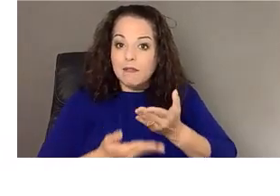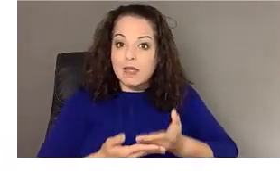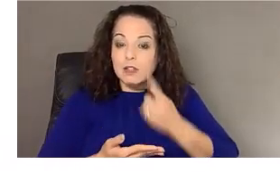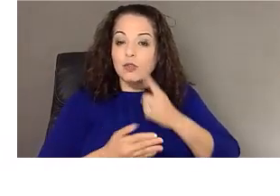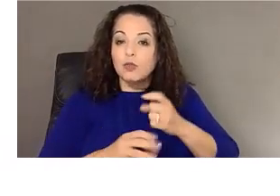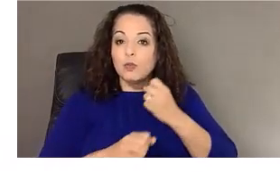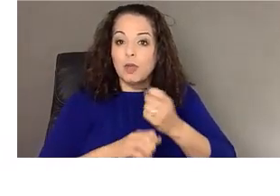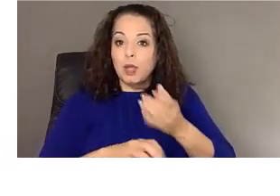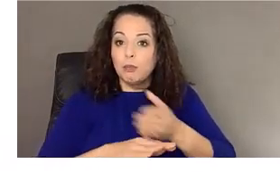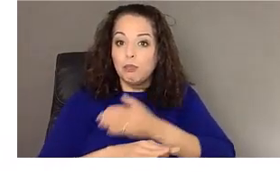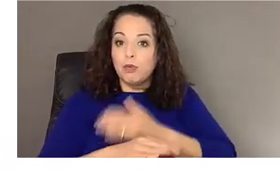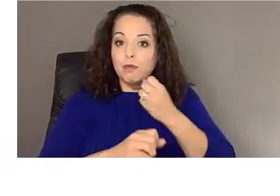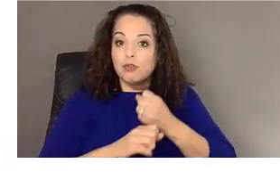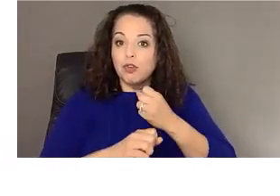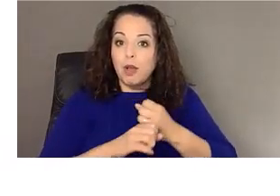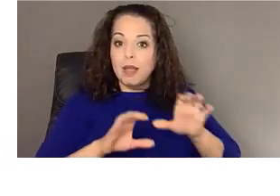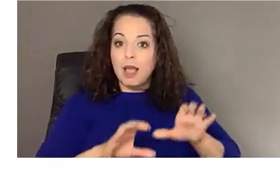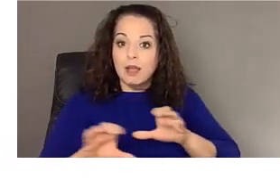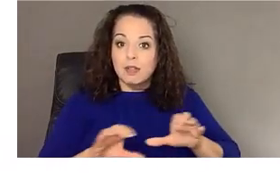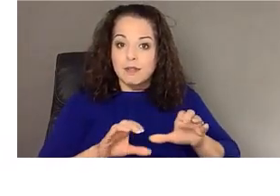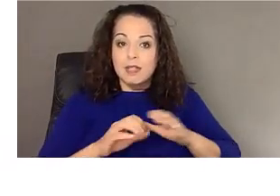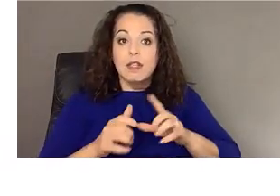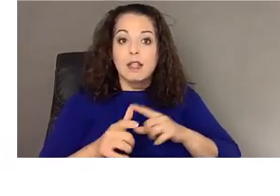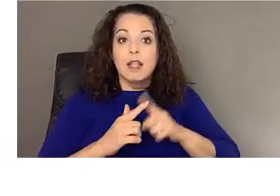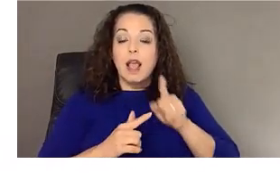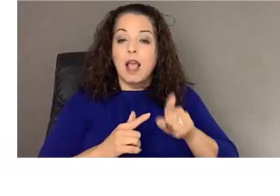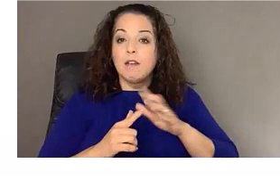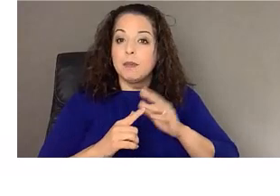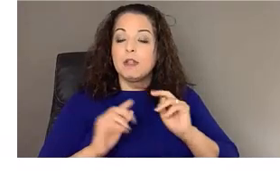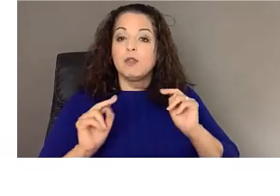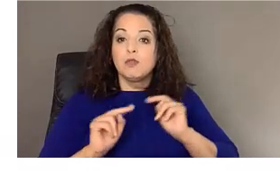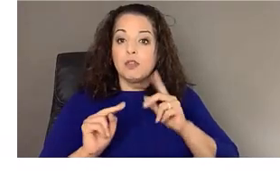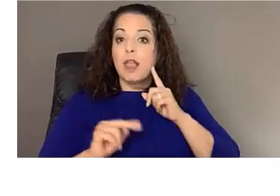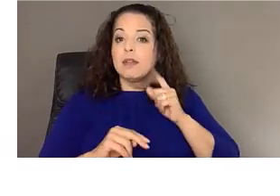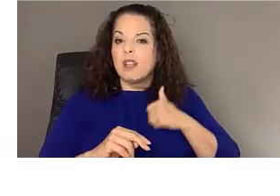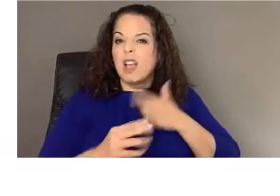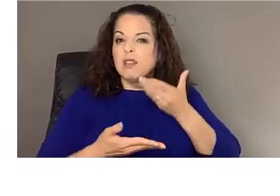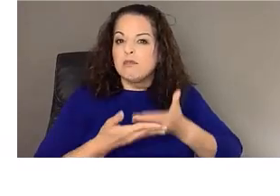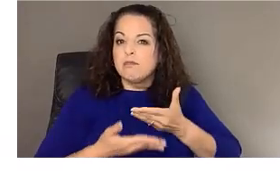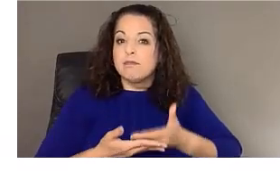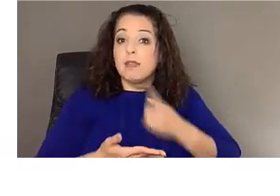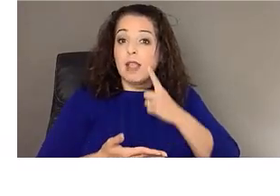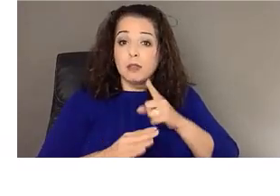So knowledge brokers have been utilized as a promising solution that can reduce research practice